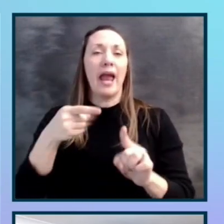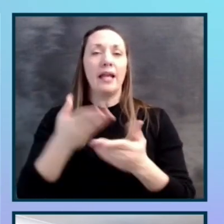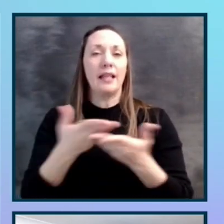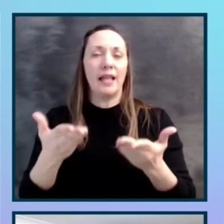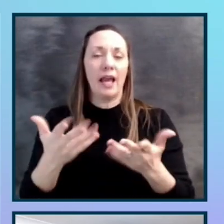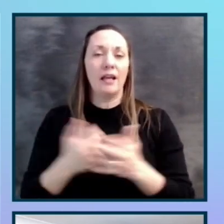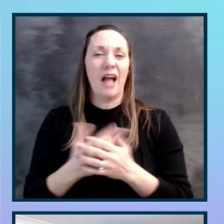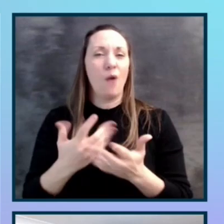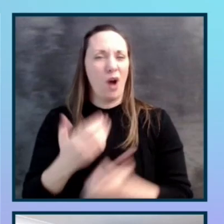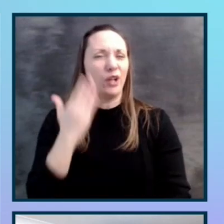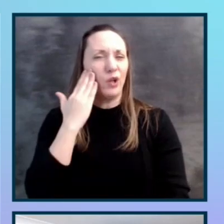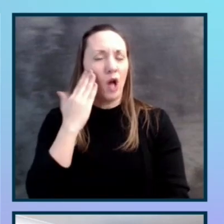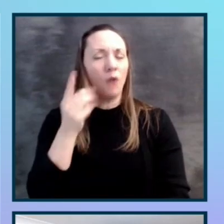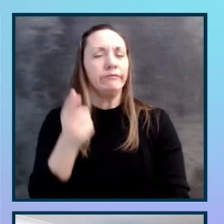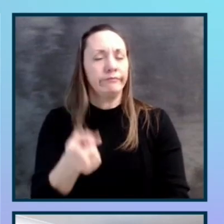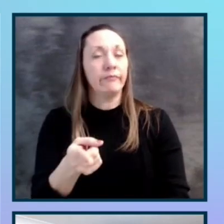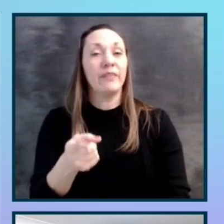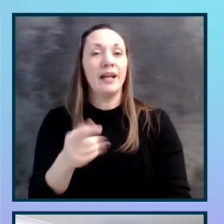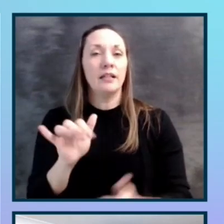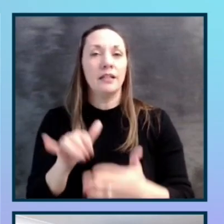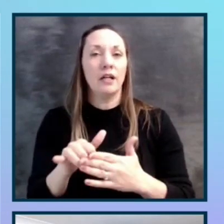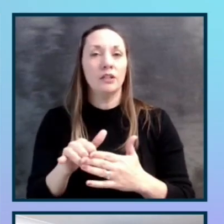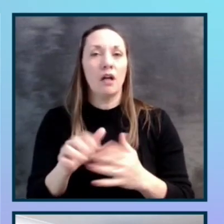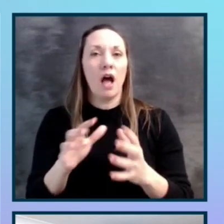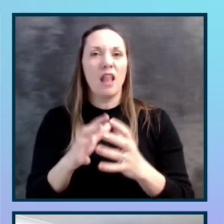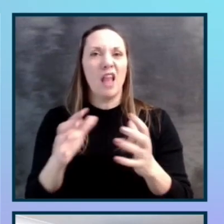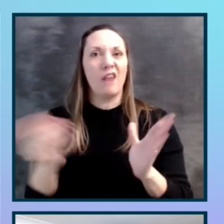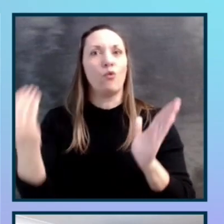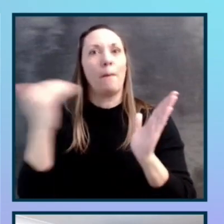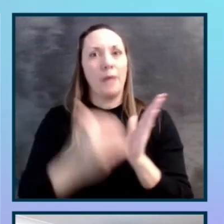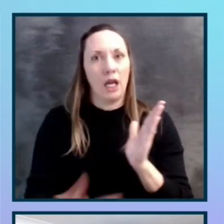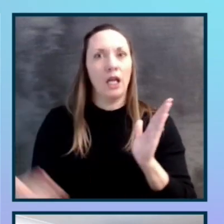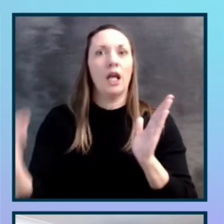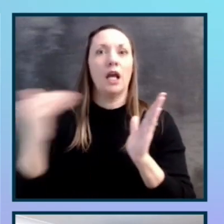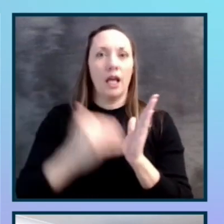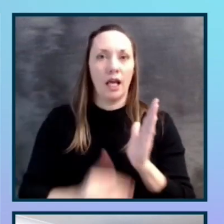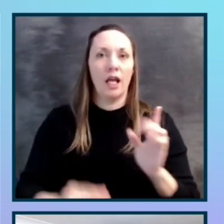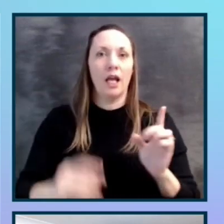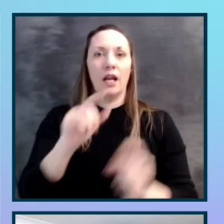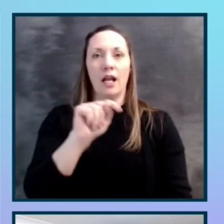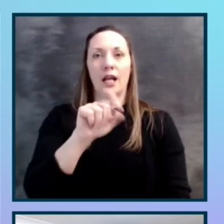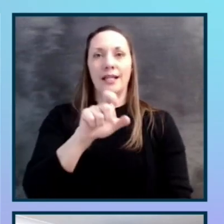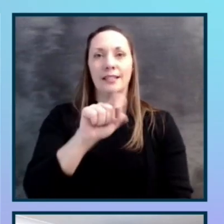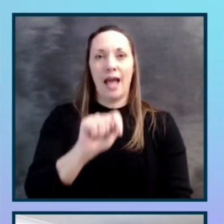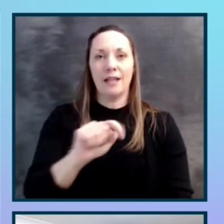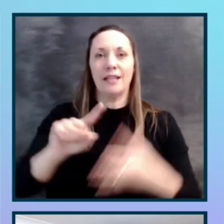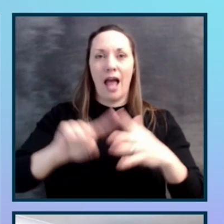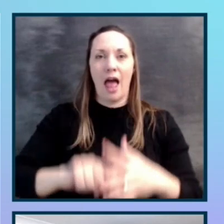of is that there is a lot of repeated text at the beginning of each menu item. So when you're scrolling up and down,